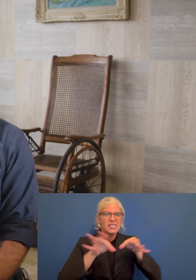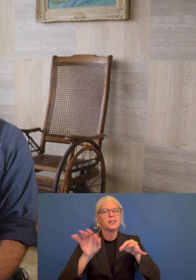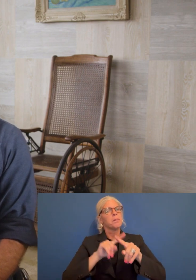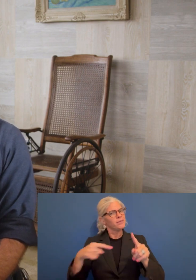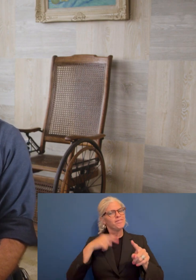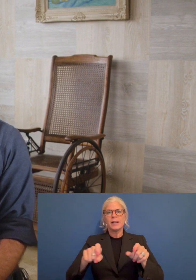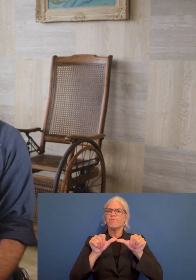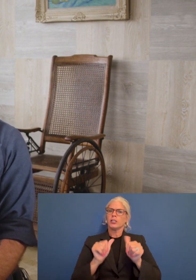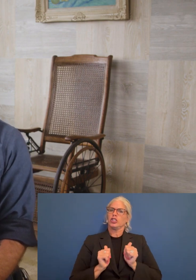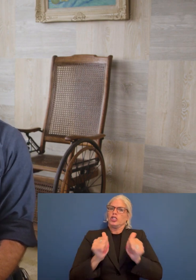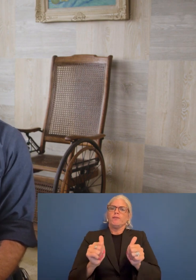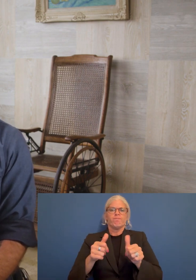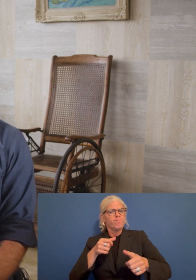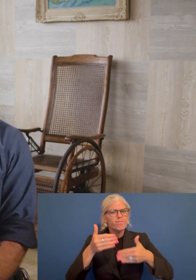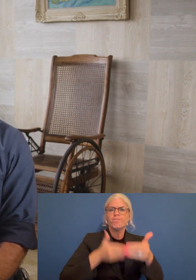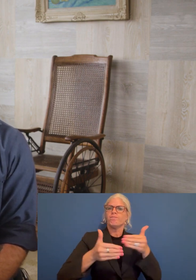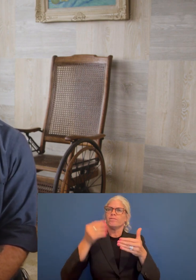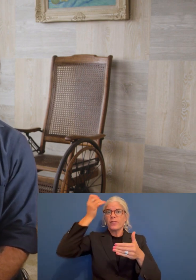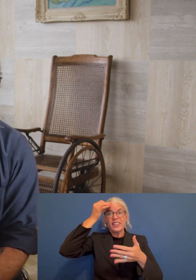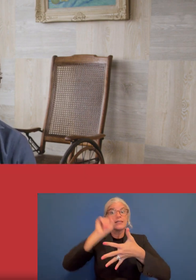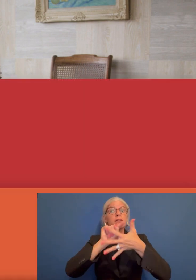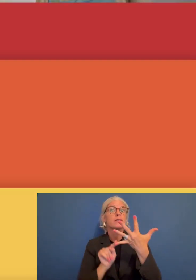but do your best to be assertive while considering the following.